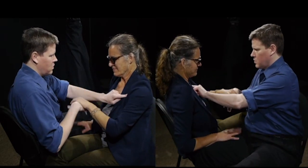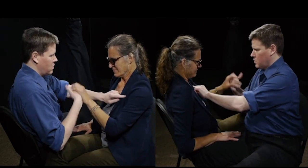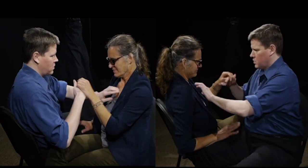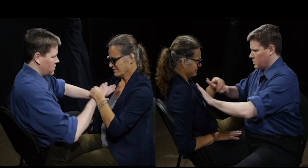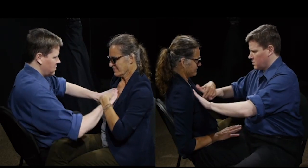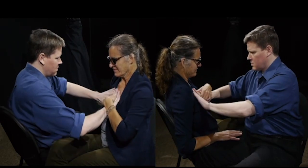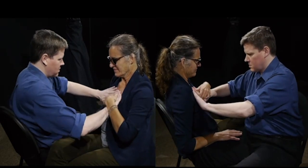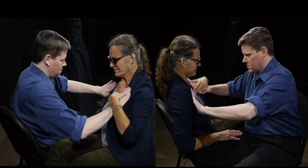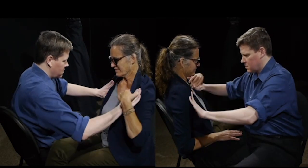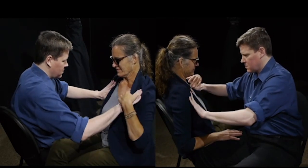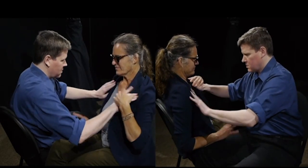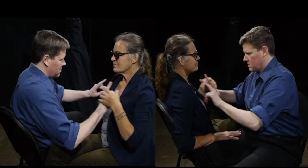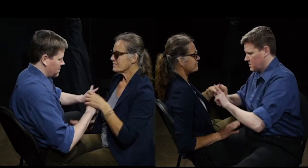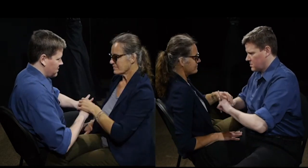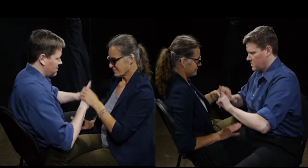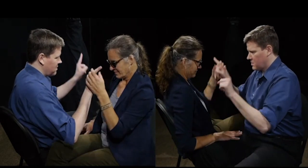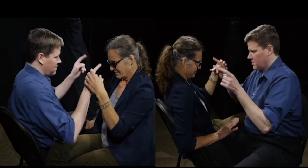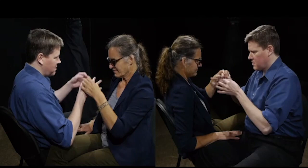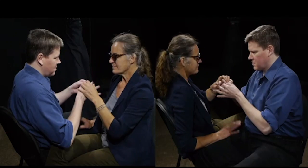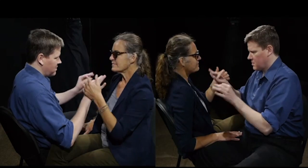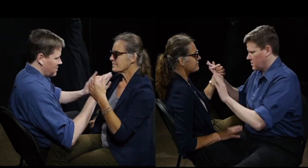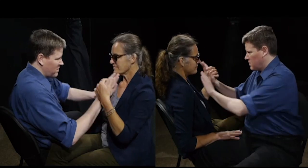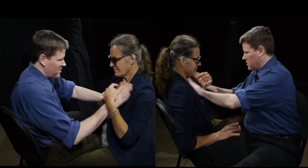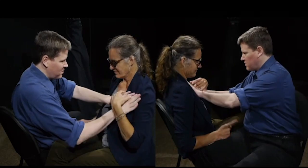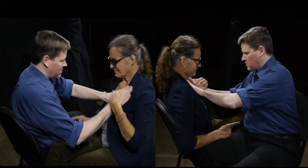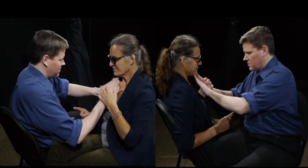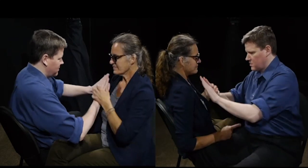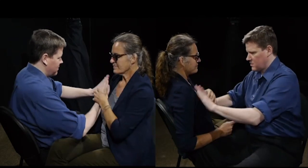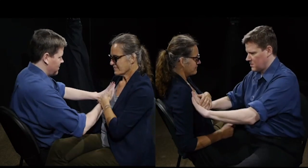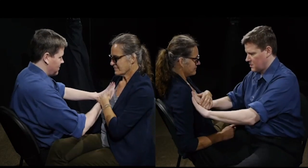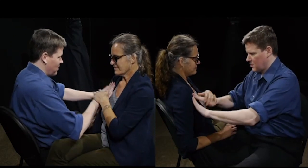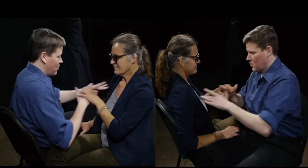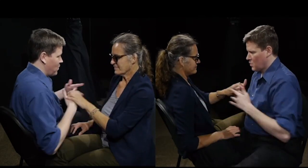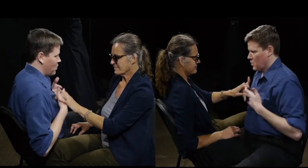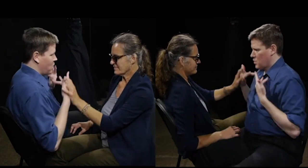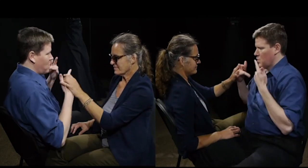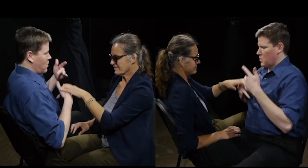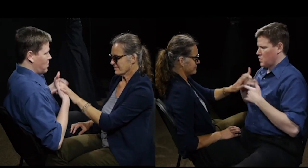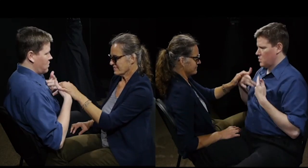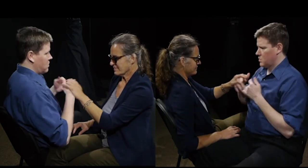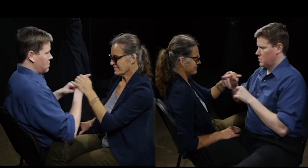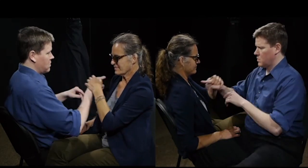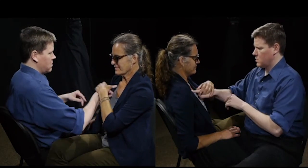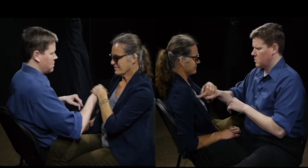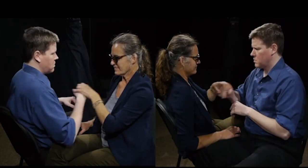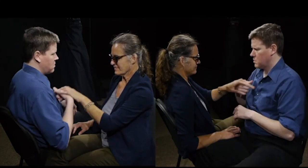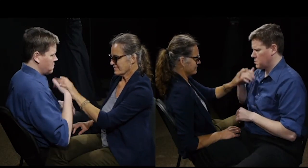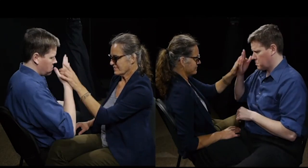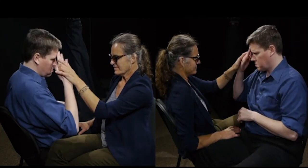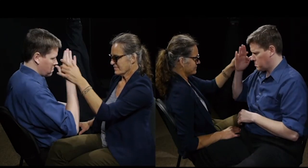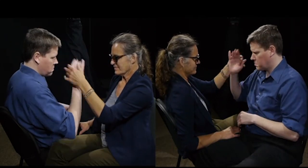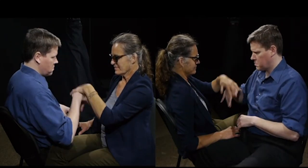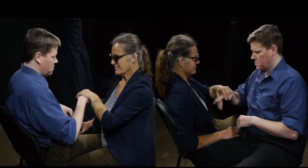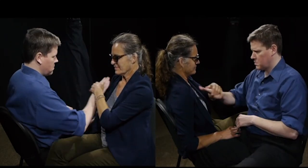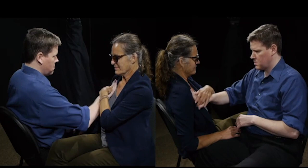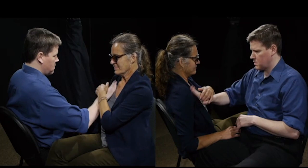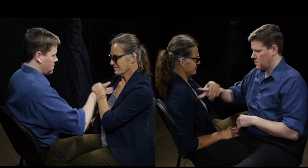We could feel that we were adhering to rules unlike the ones that govern ASL grammar. Finding ways to communicate every day as we did,